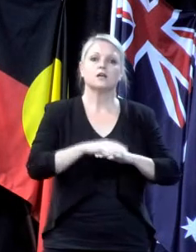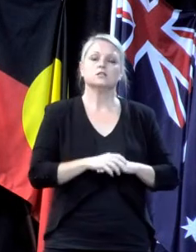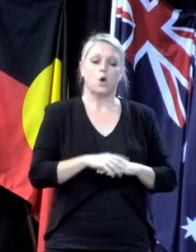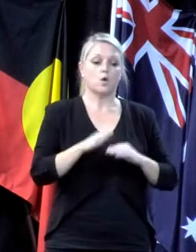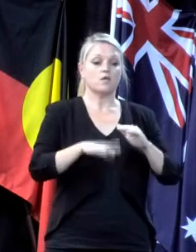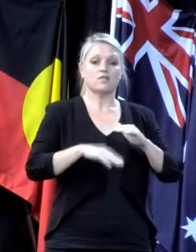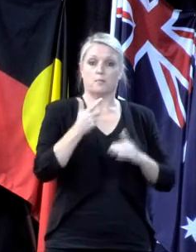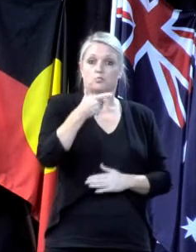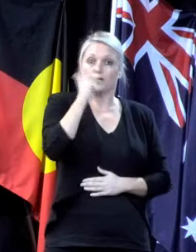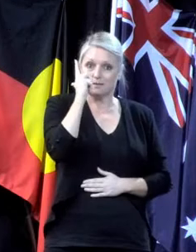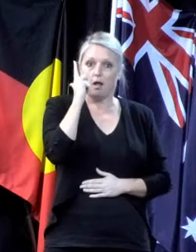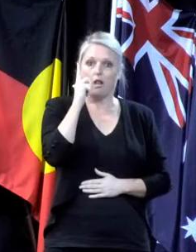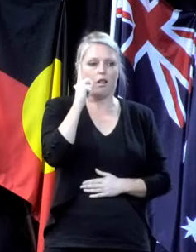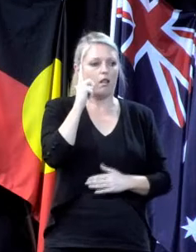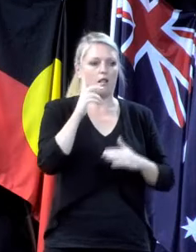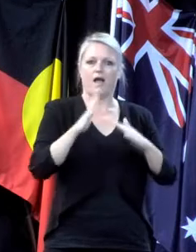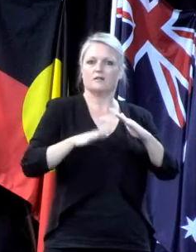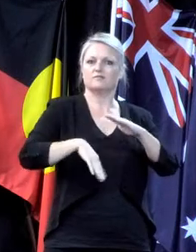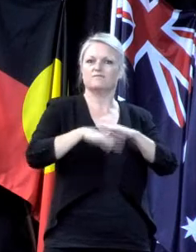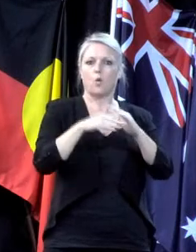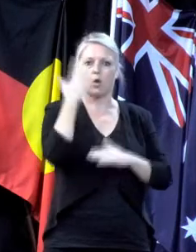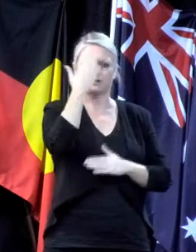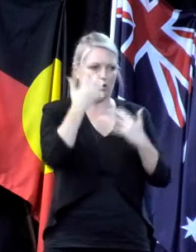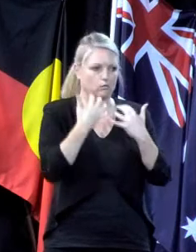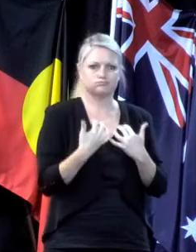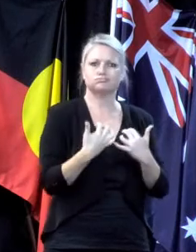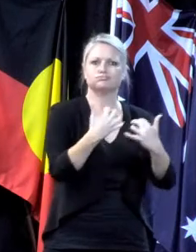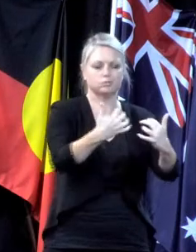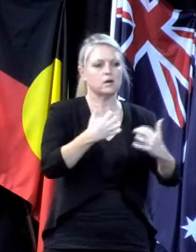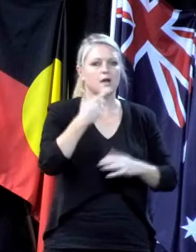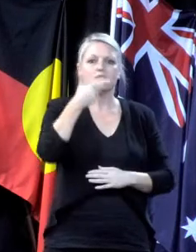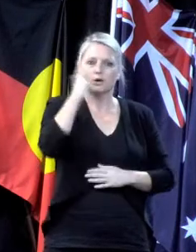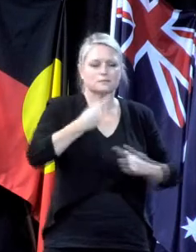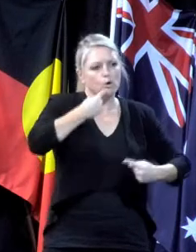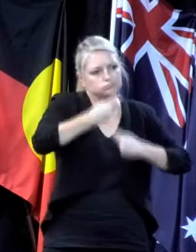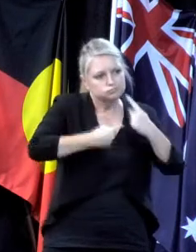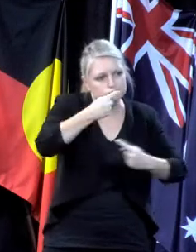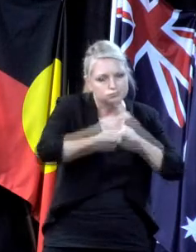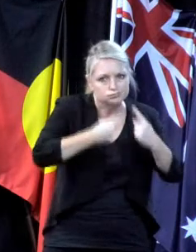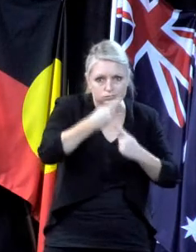by the principal at full-school parade on Monday. We then deliver an explicit lesson around that behavior